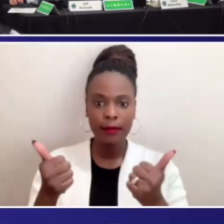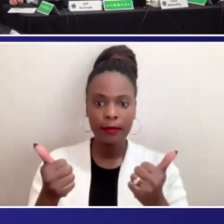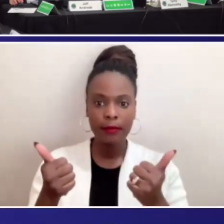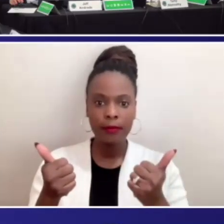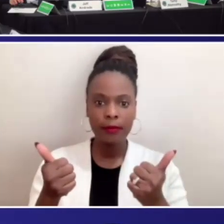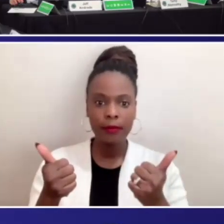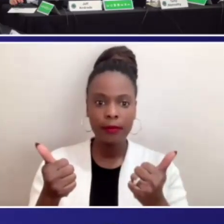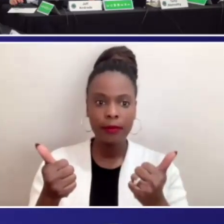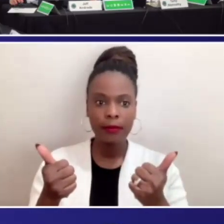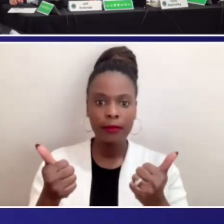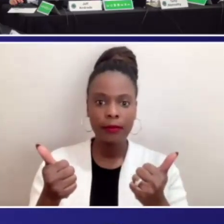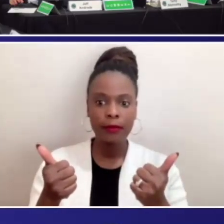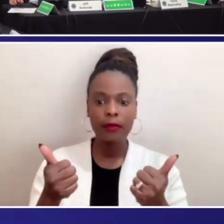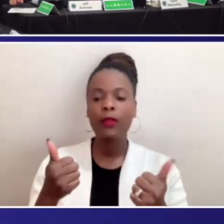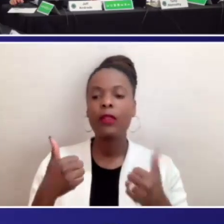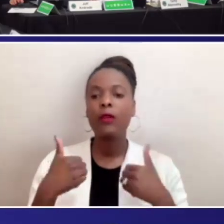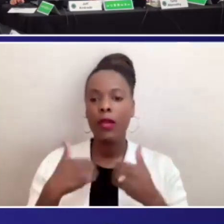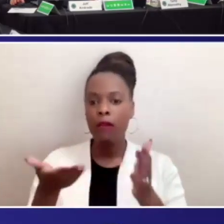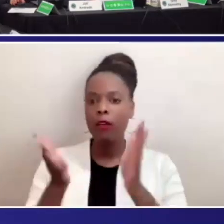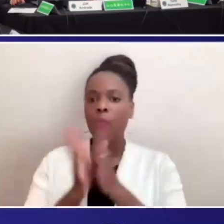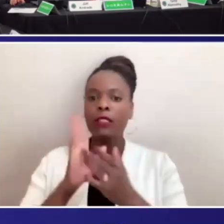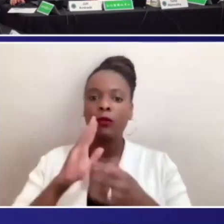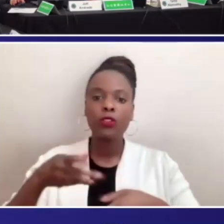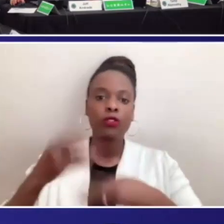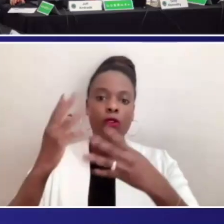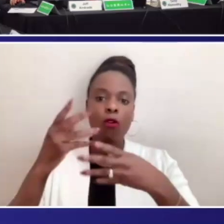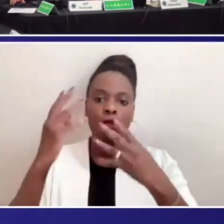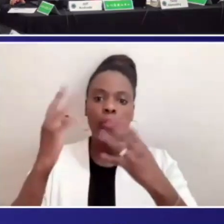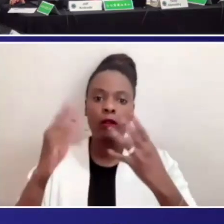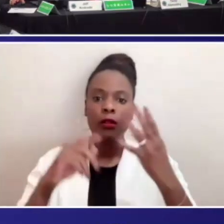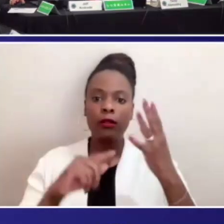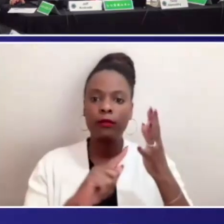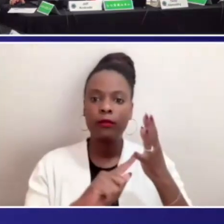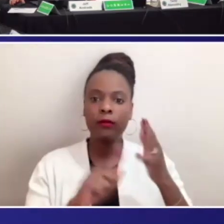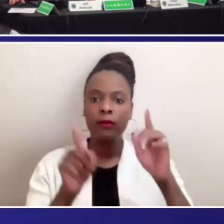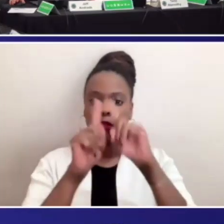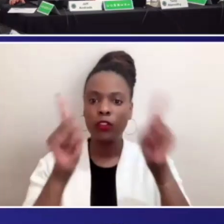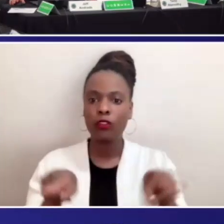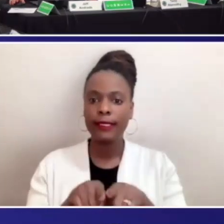There was a request for a -- scroll down on what's on the screen to go a